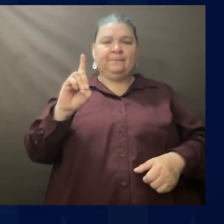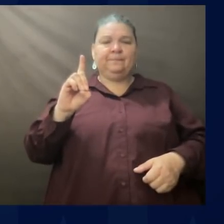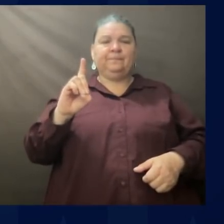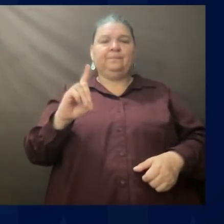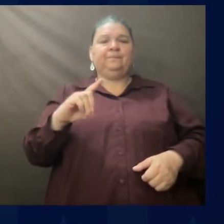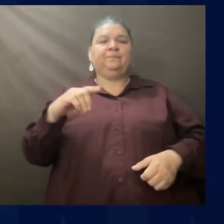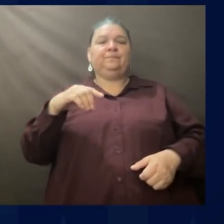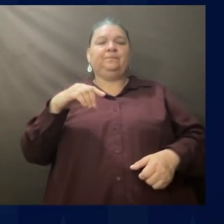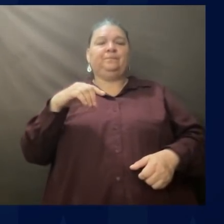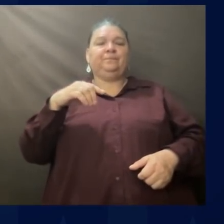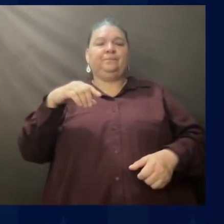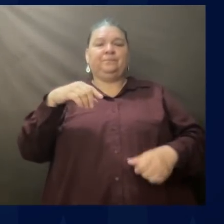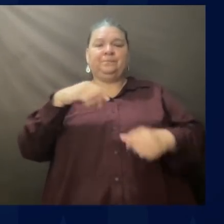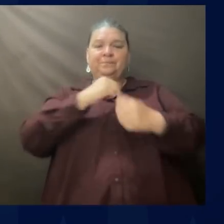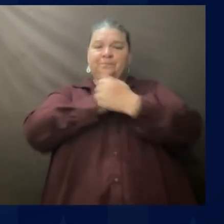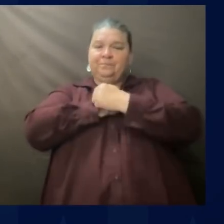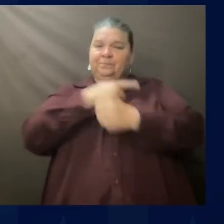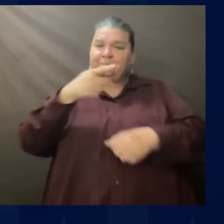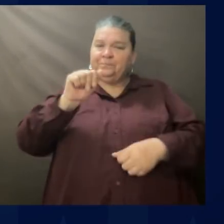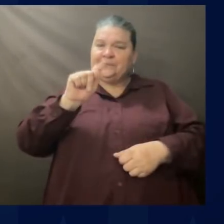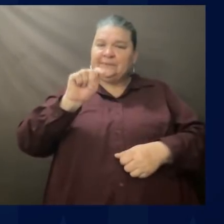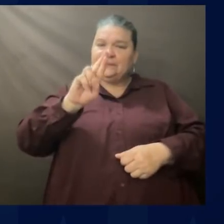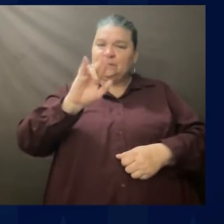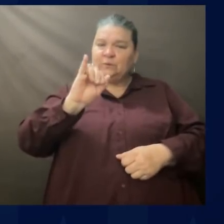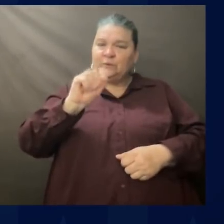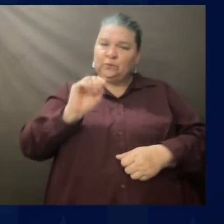and who fought to forge a more perfect union.